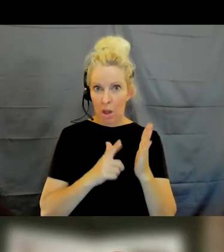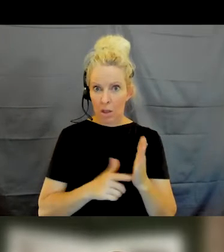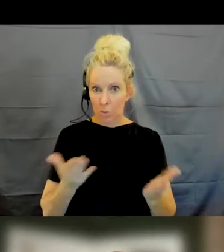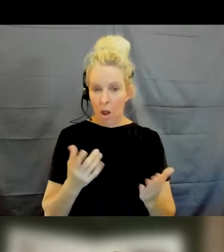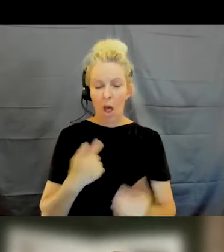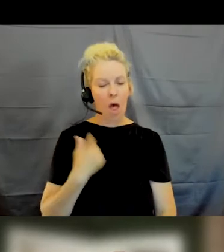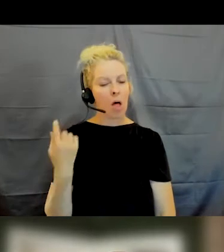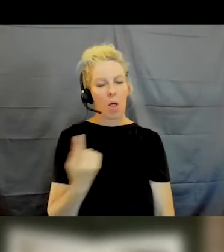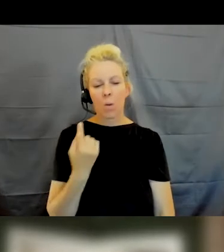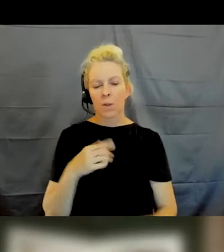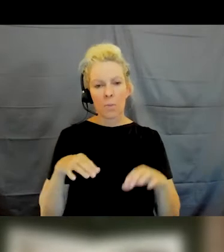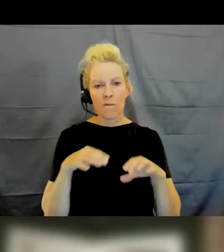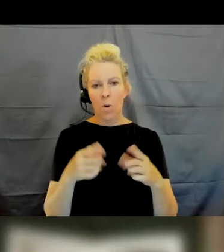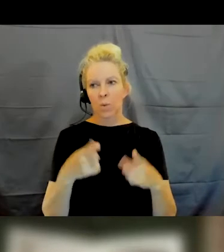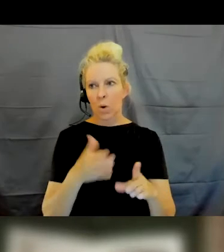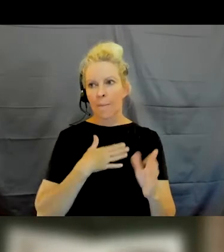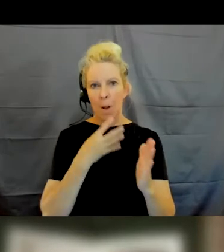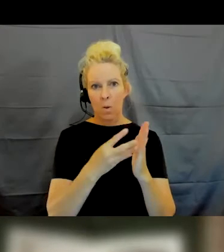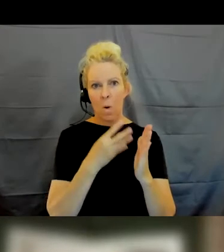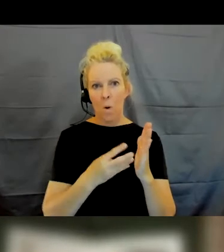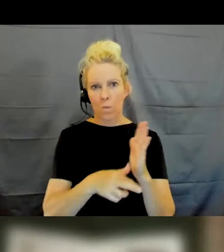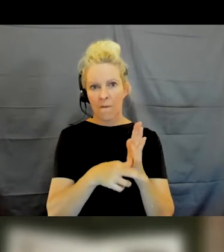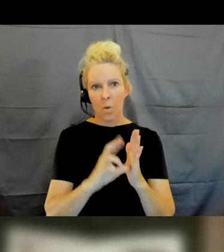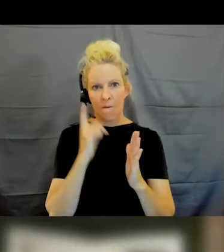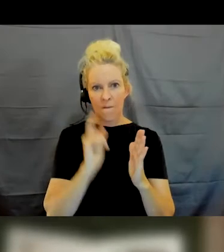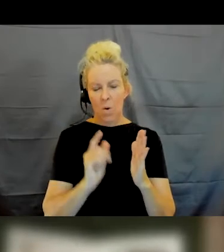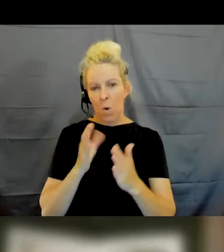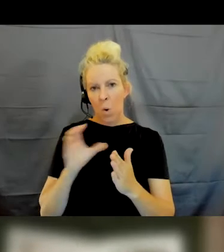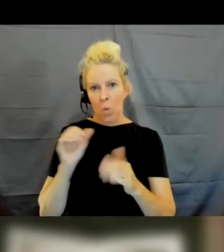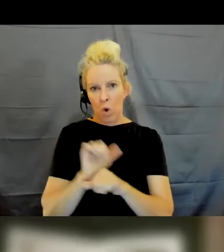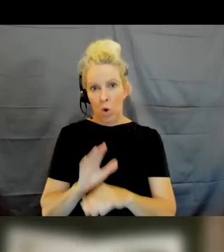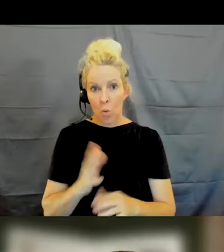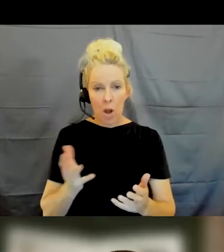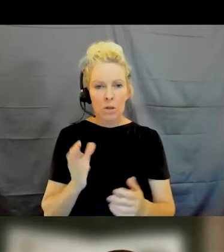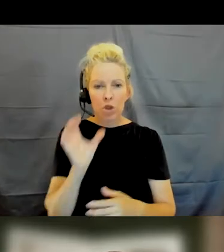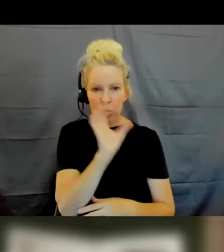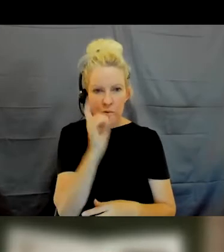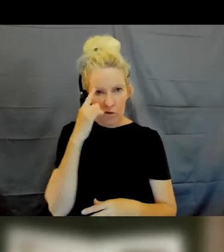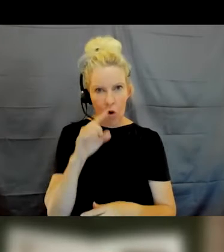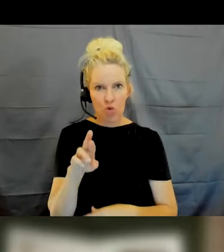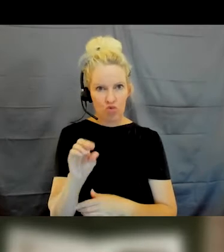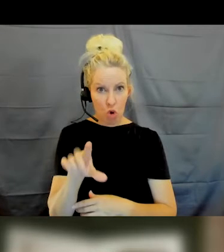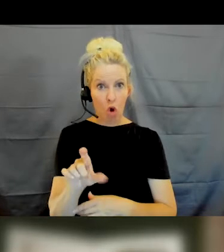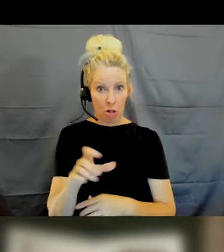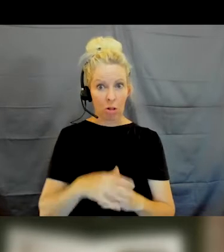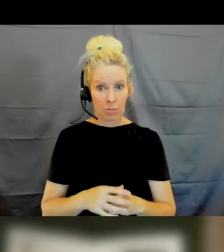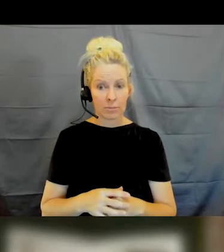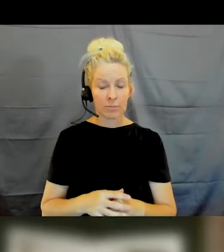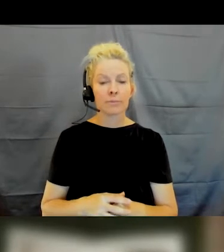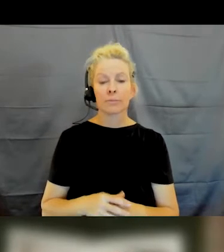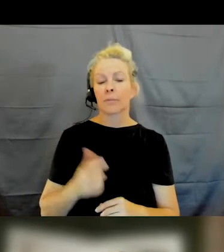I am doing a little code review for a colleague is searching for role. I will take the poll requested